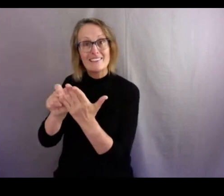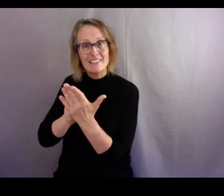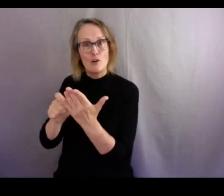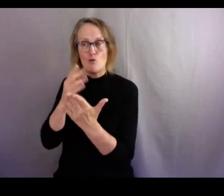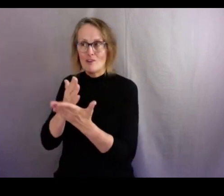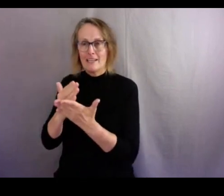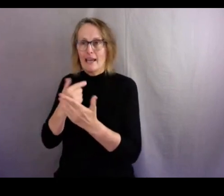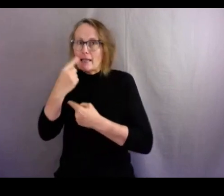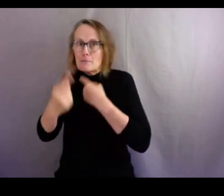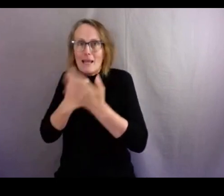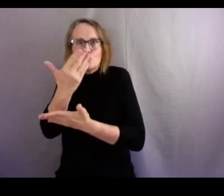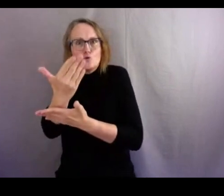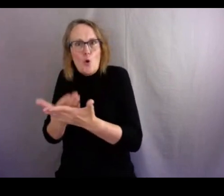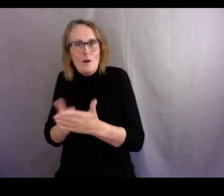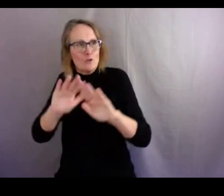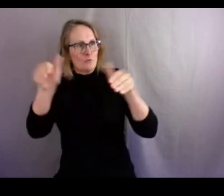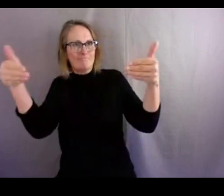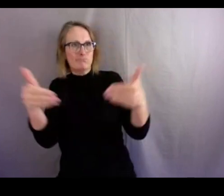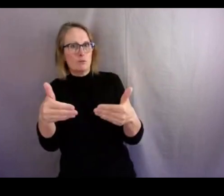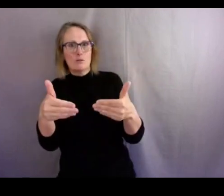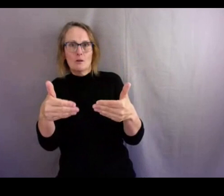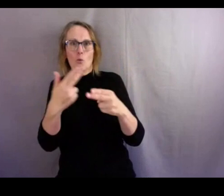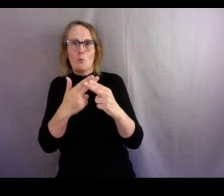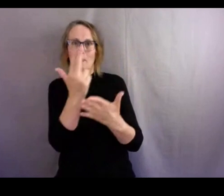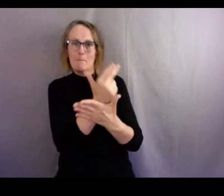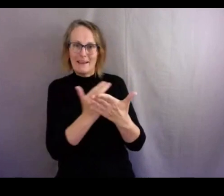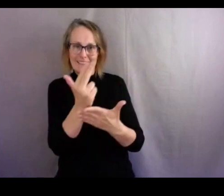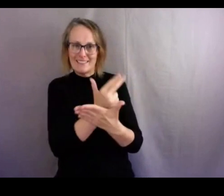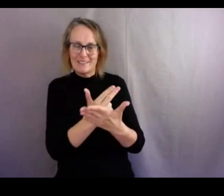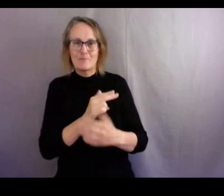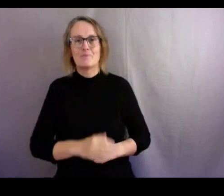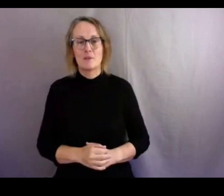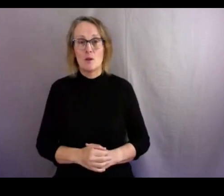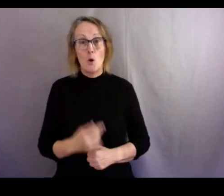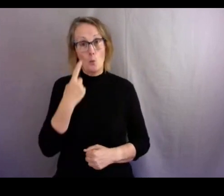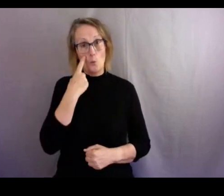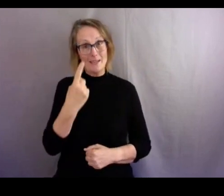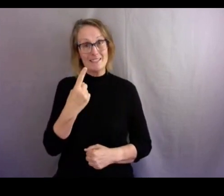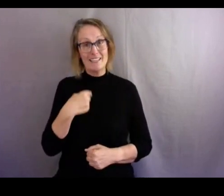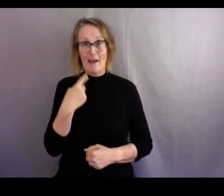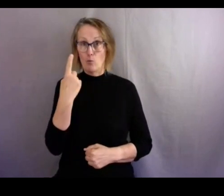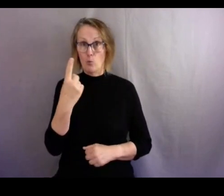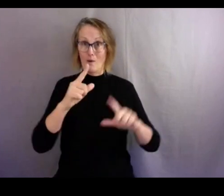For example, we all know about "Pape moe," which is an interpretation of a photo on a postcard.